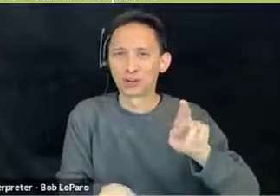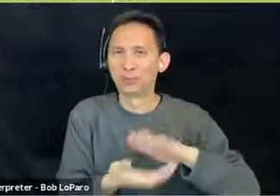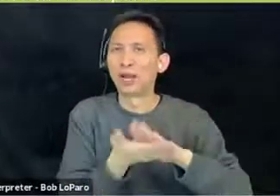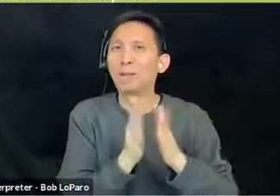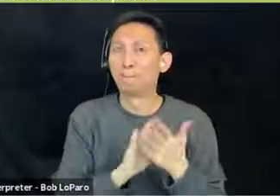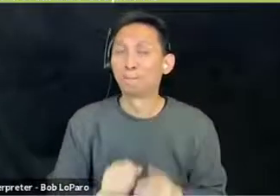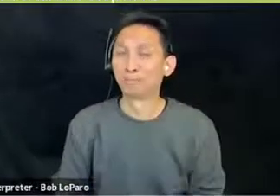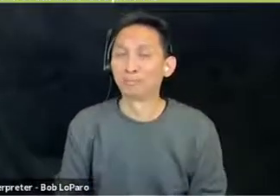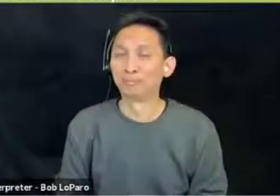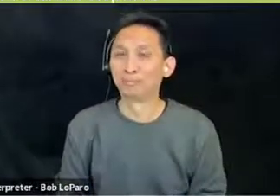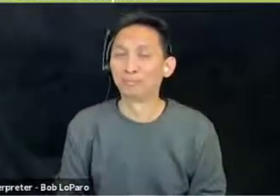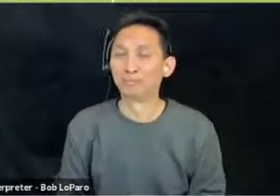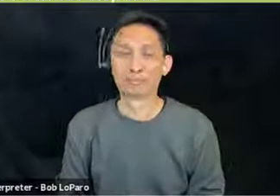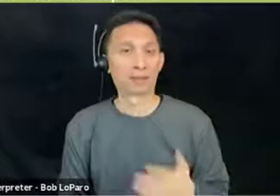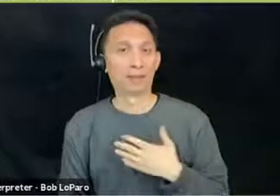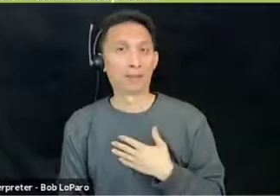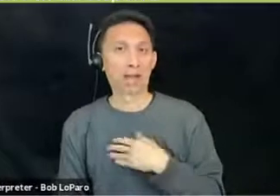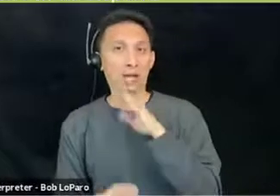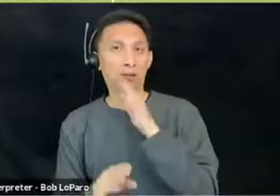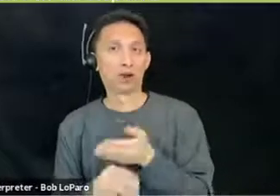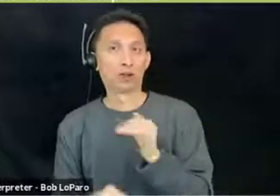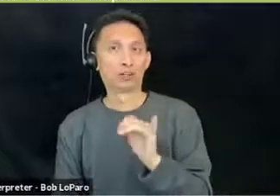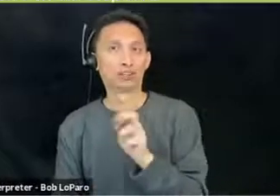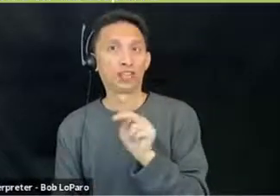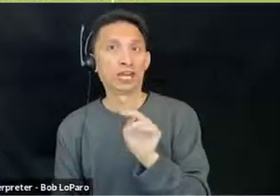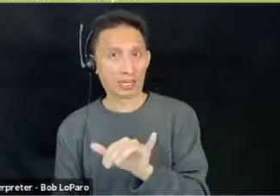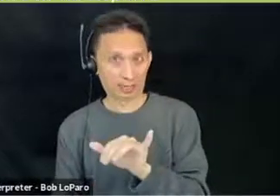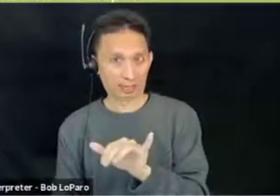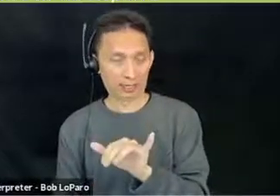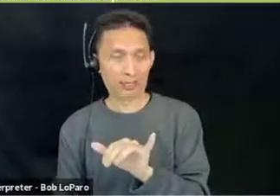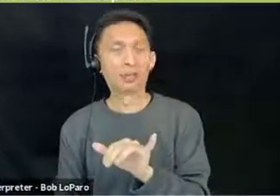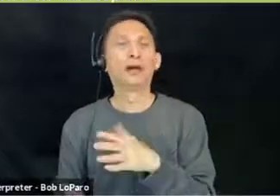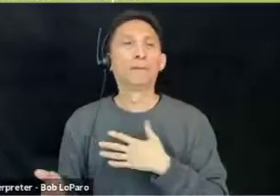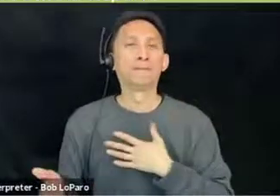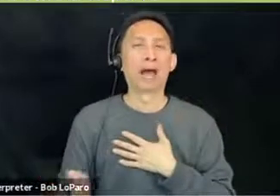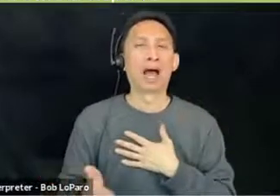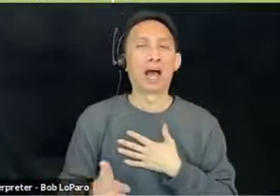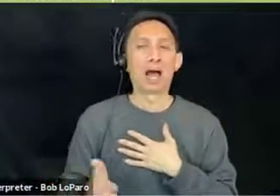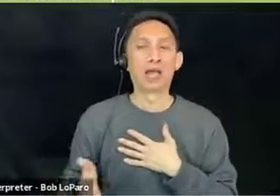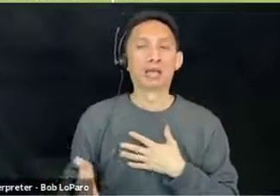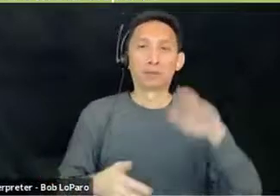my brother and my sister both had carrier testing done